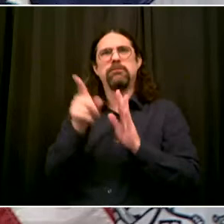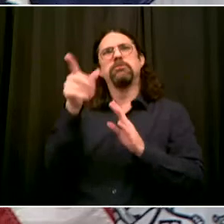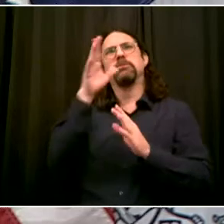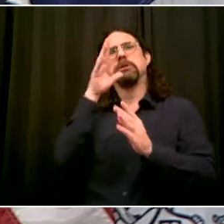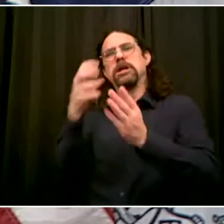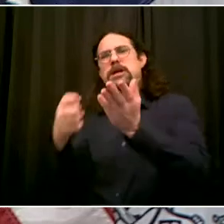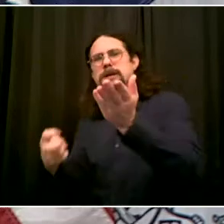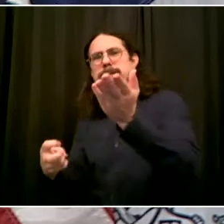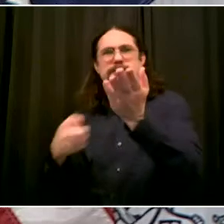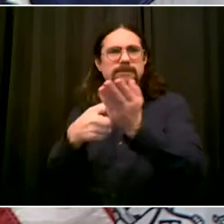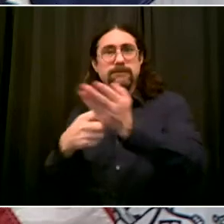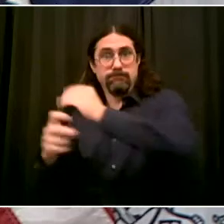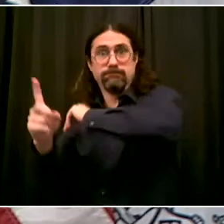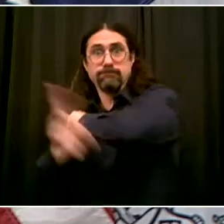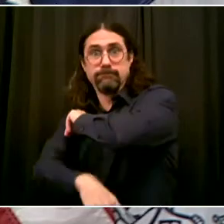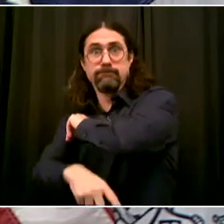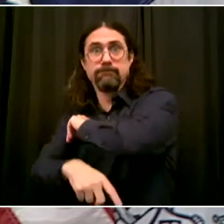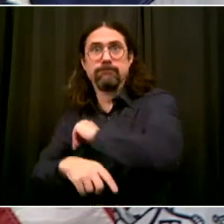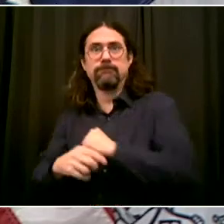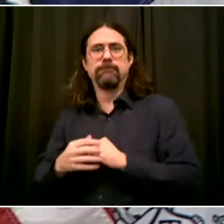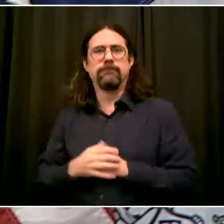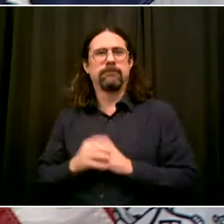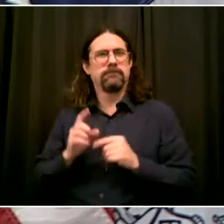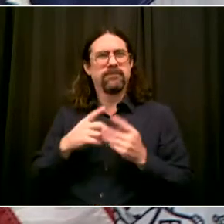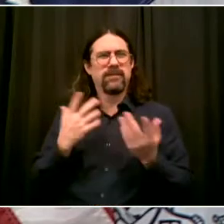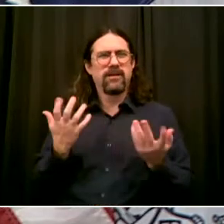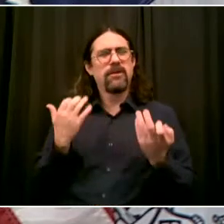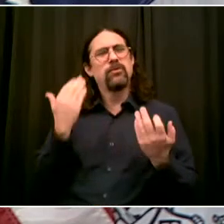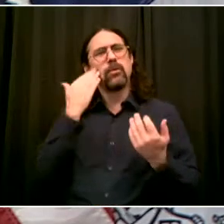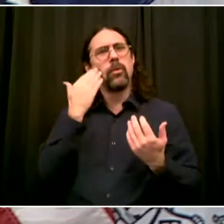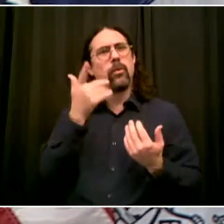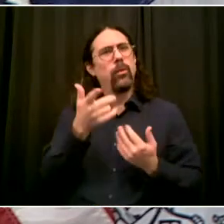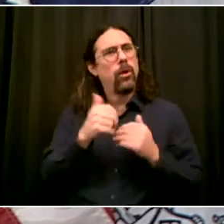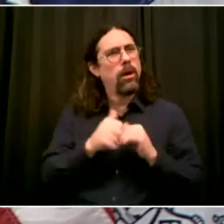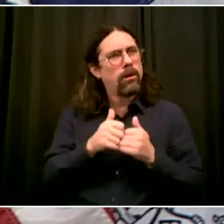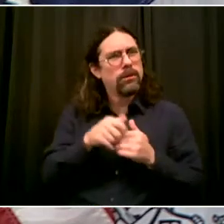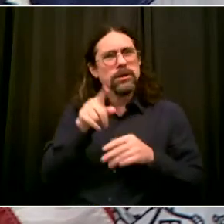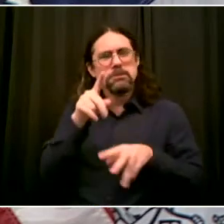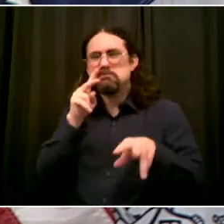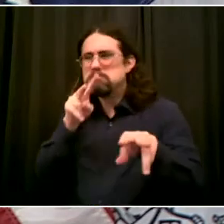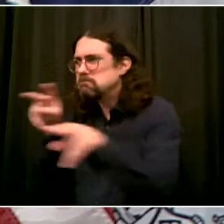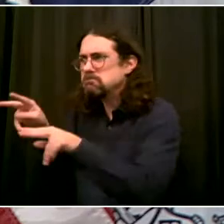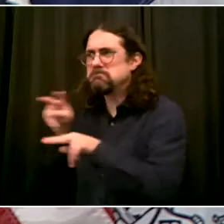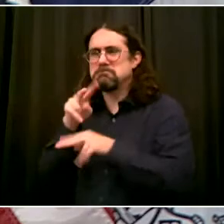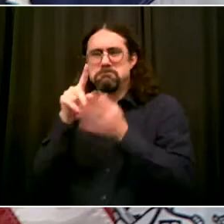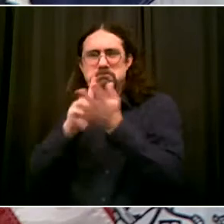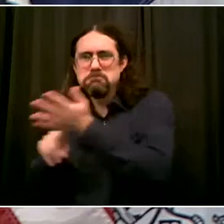TO ADD. HET IDEA HERE IS